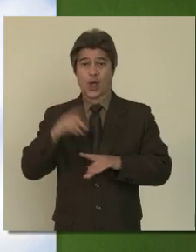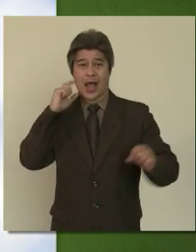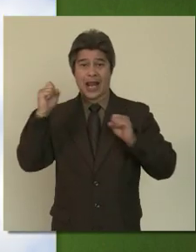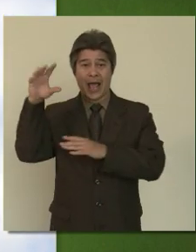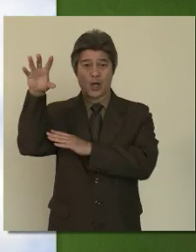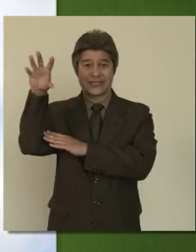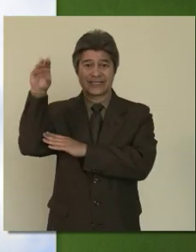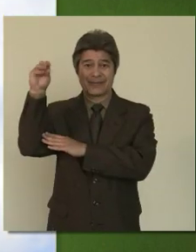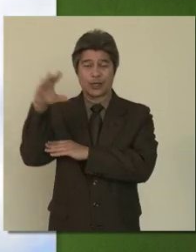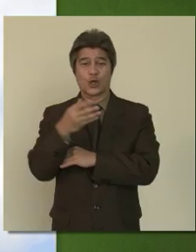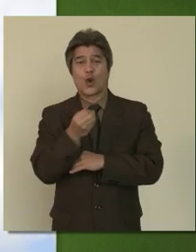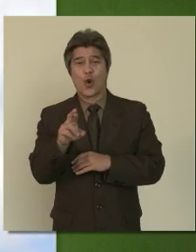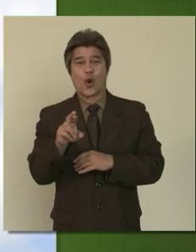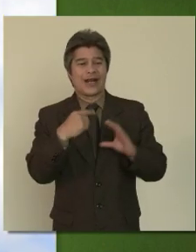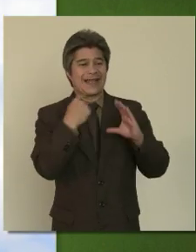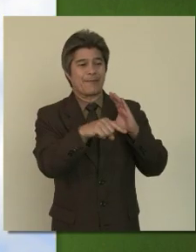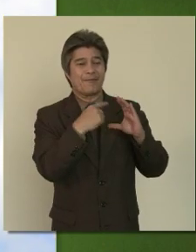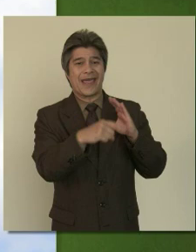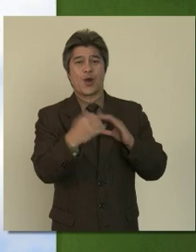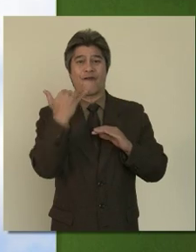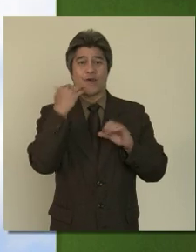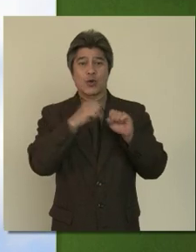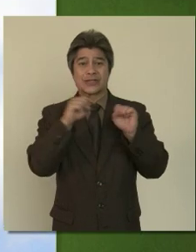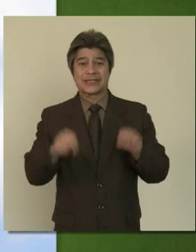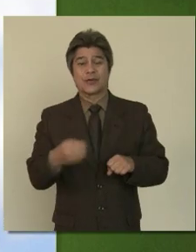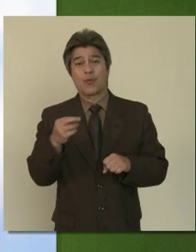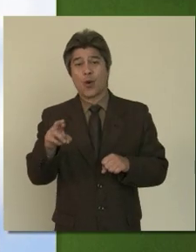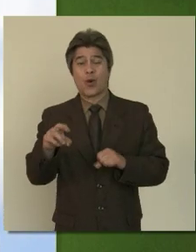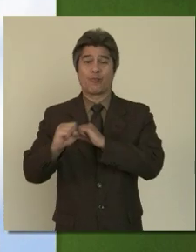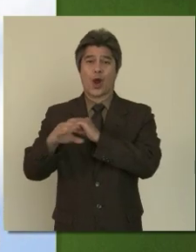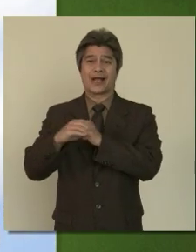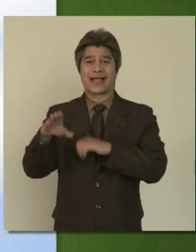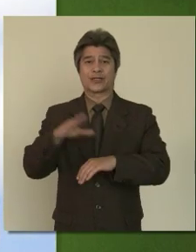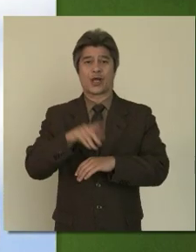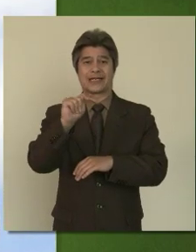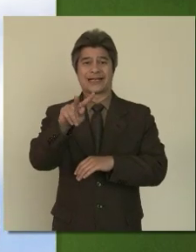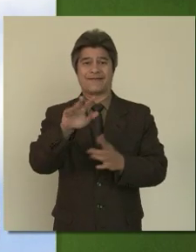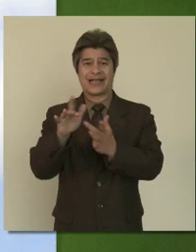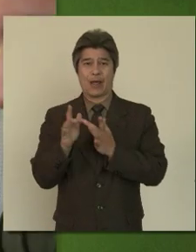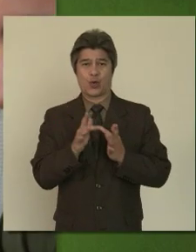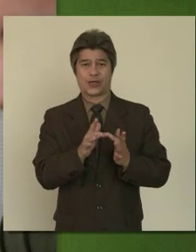speaker, an email or phone system, or a broadcast on television networks.